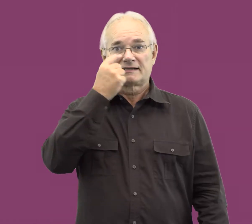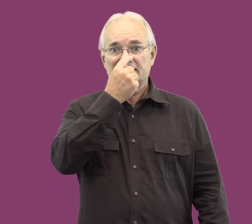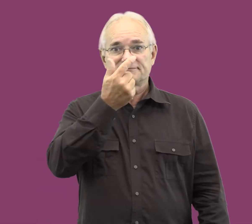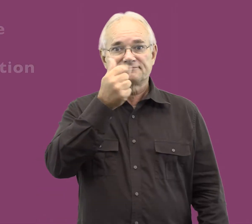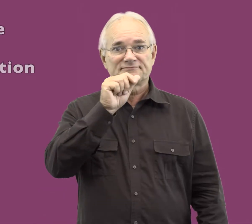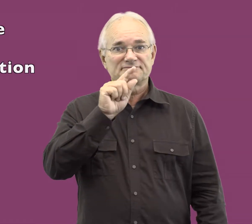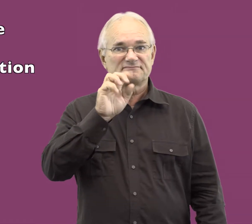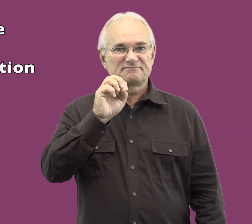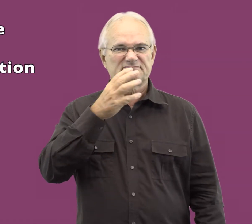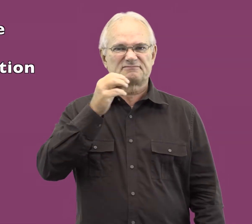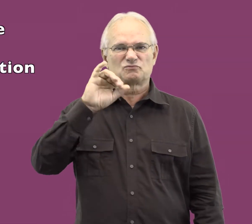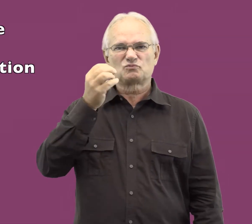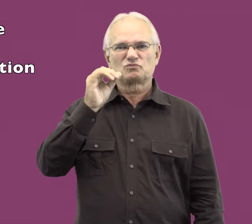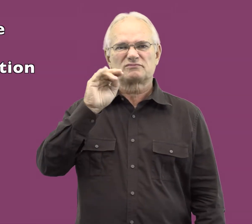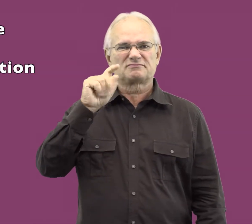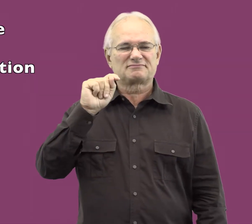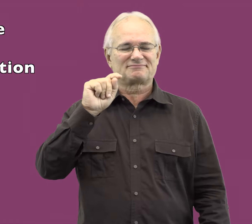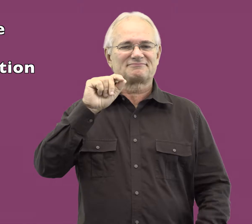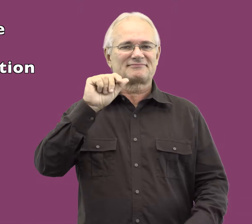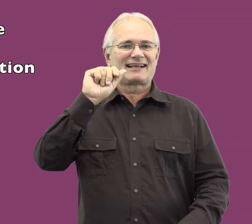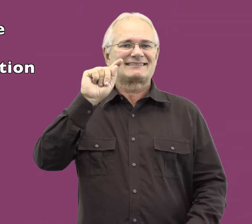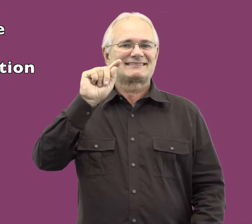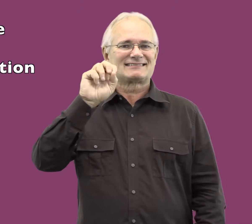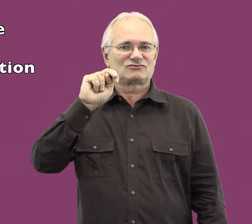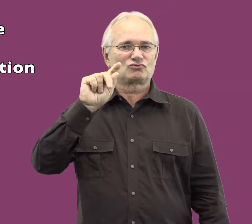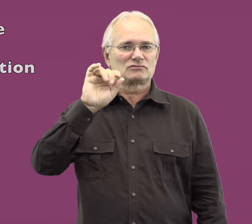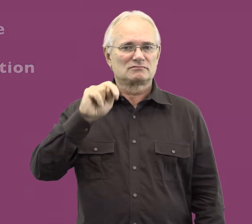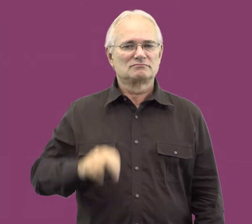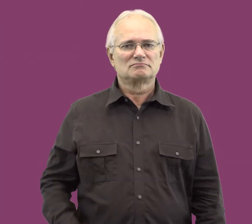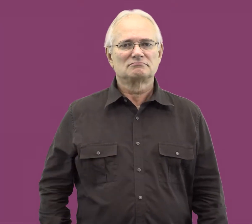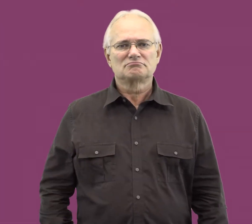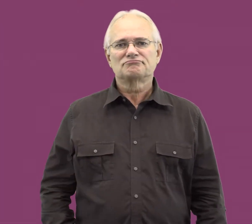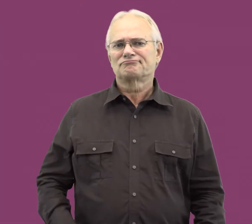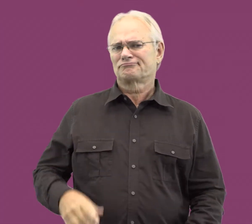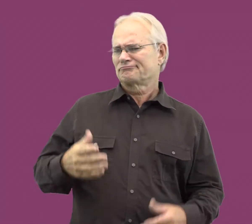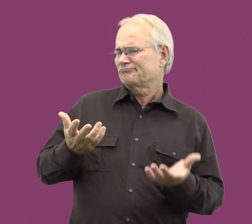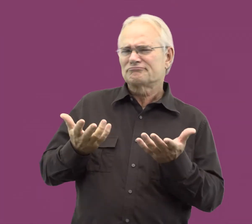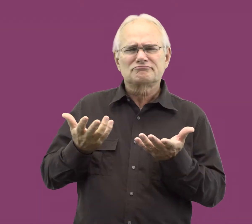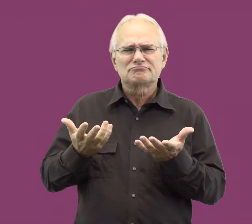What is "Eye Gaze" and "Joint Attention?"